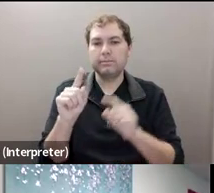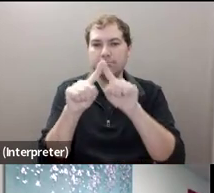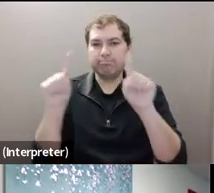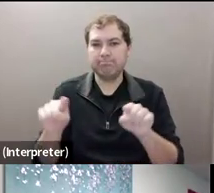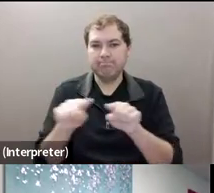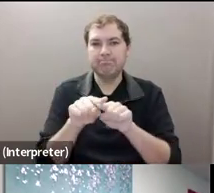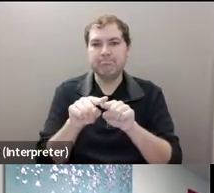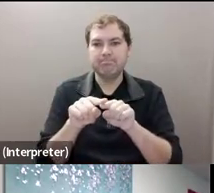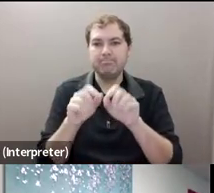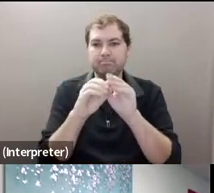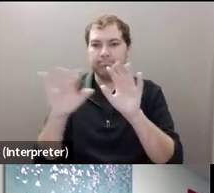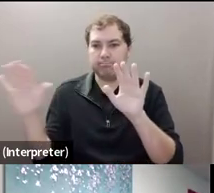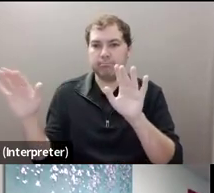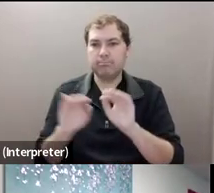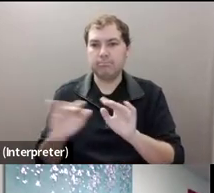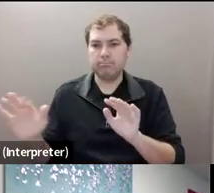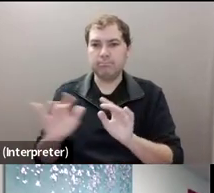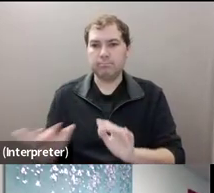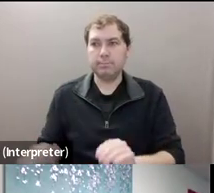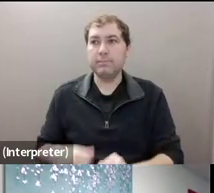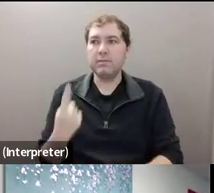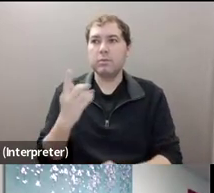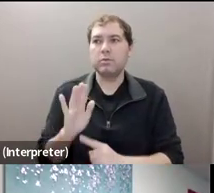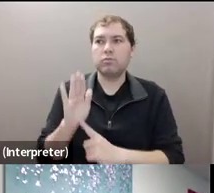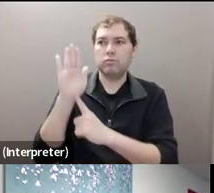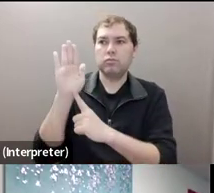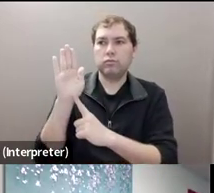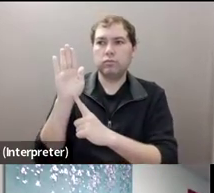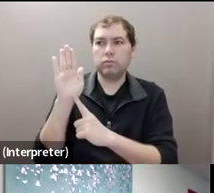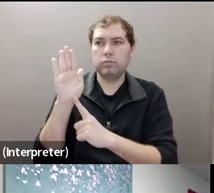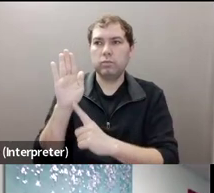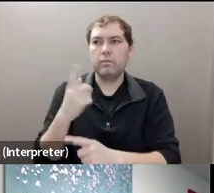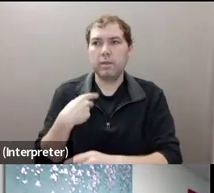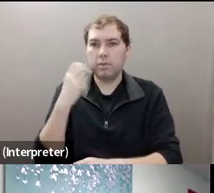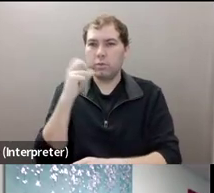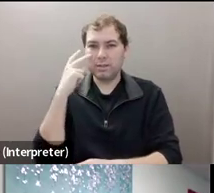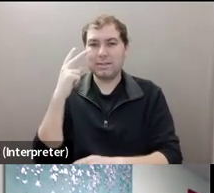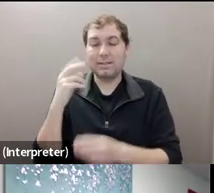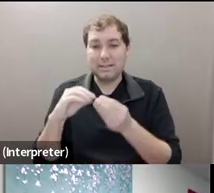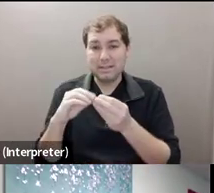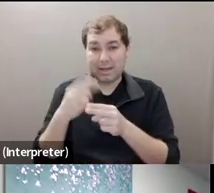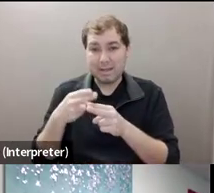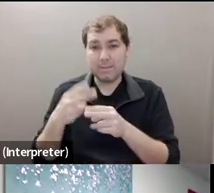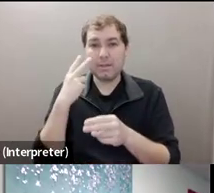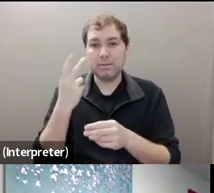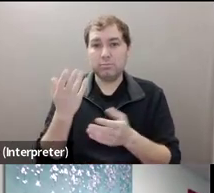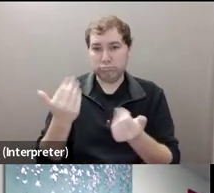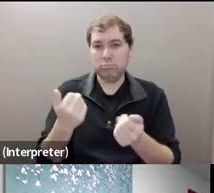Rebecca - APRIL: Alright! We do have someone with their hand raised. I don't see a name on there, but if you'd like to go ahead and share. That would be great.